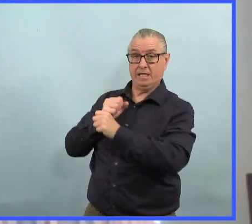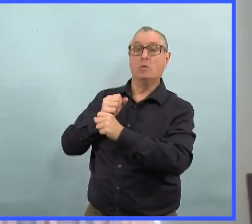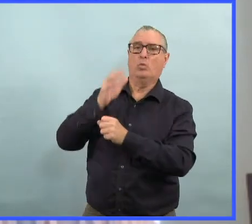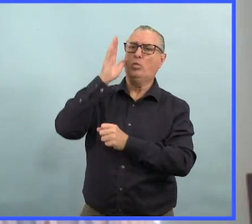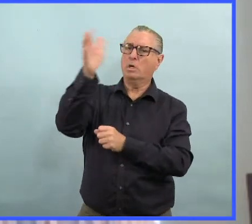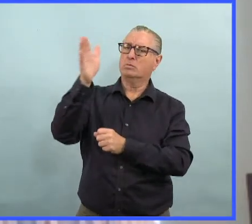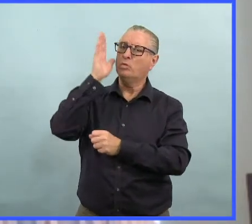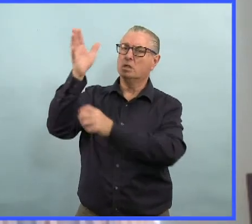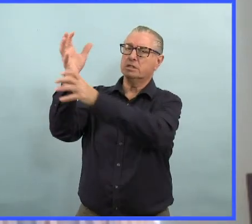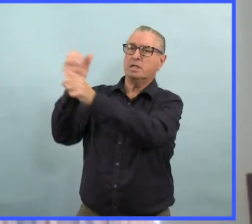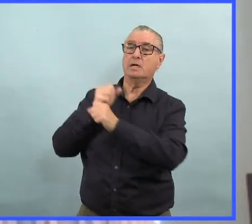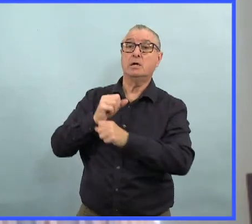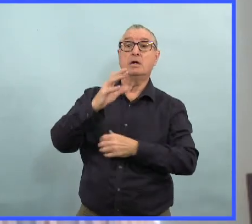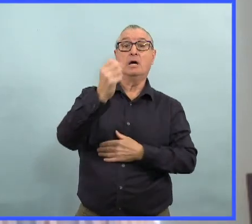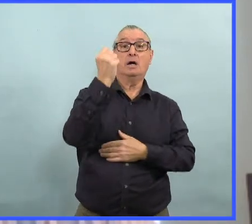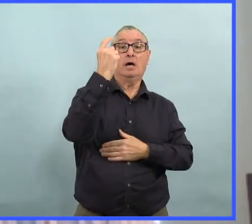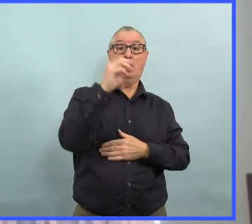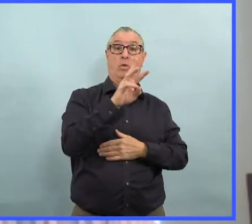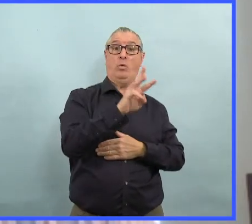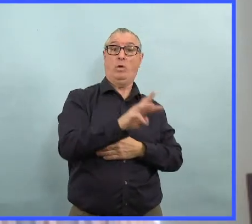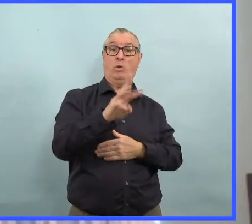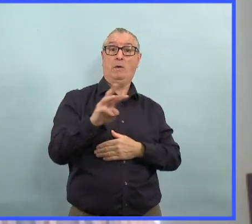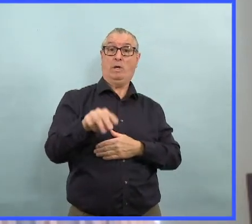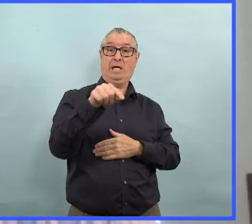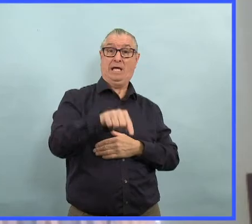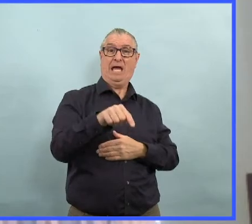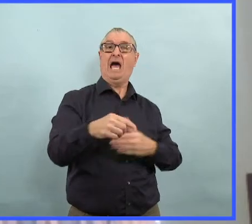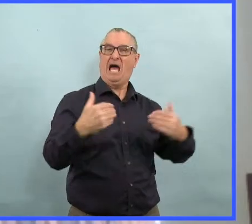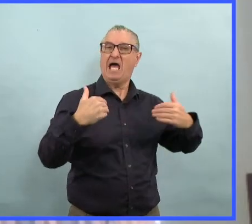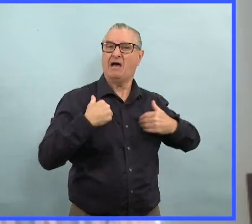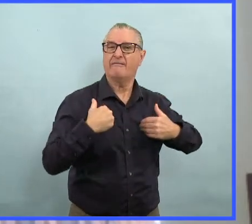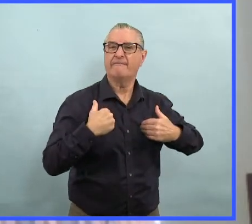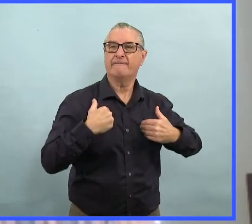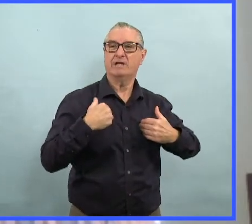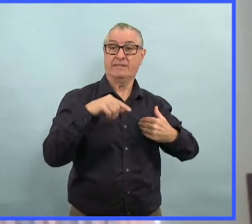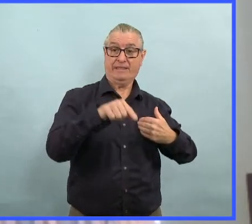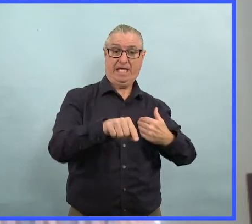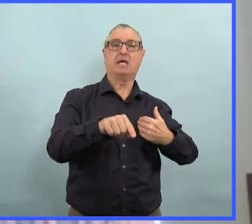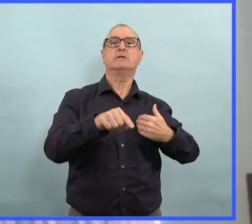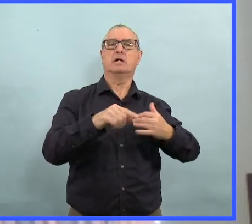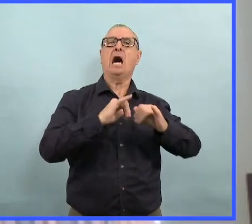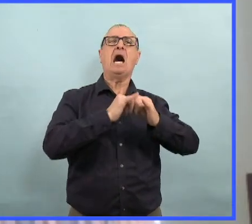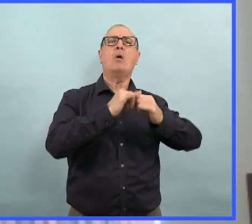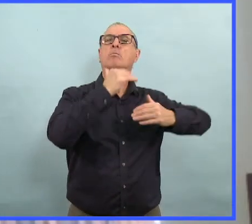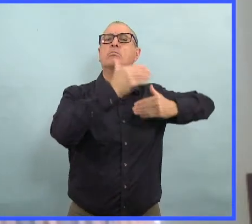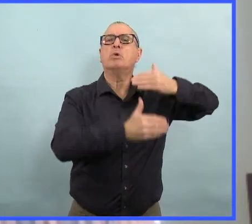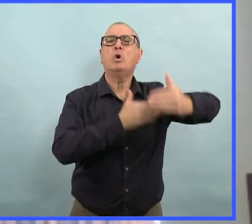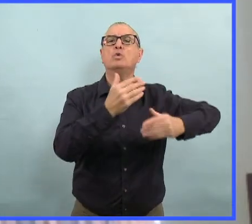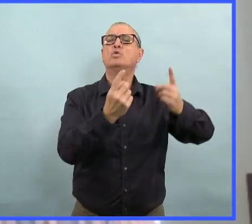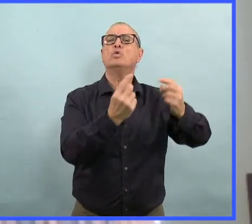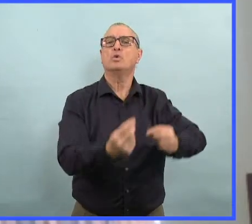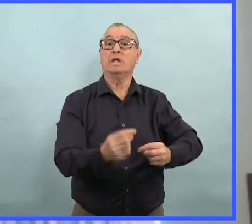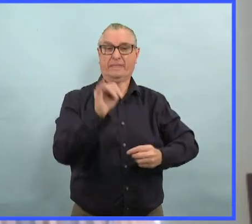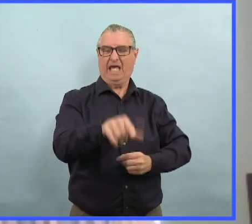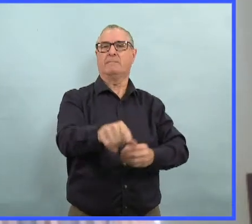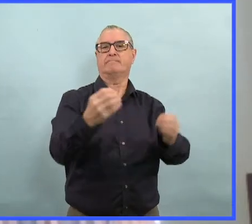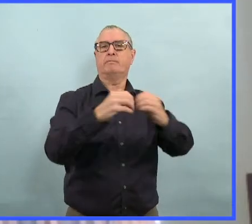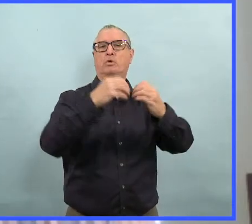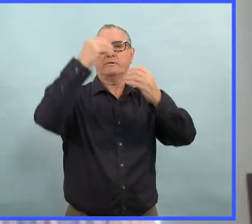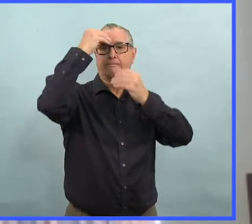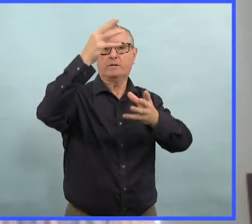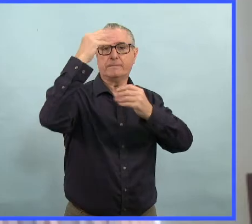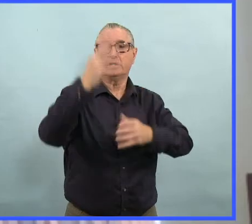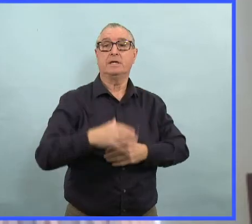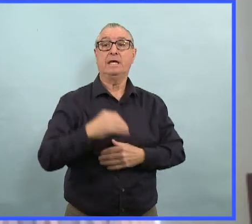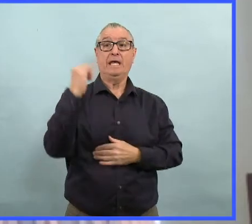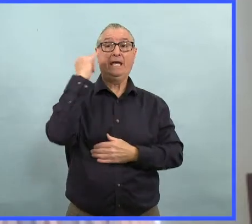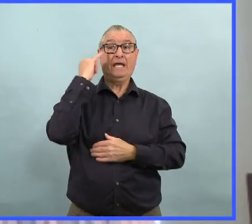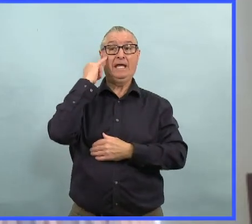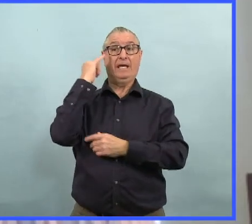uh process for people to to follow and uh those with either a con pcr test will be able to uh